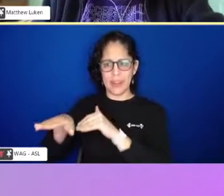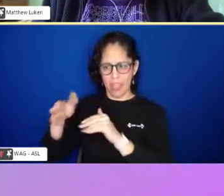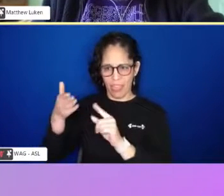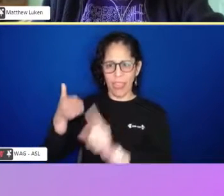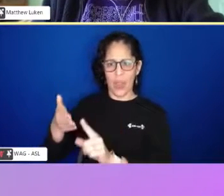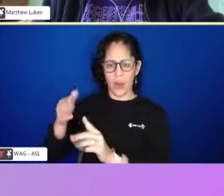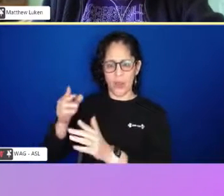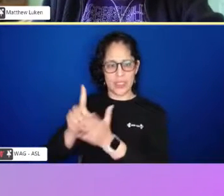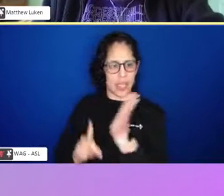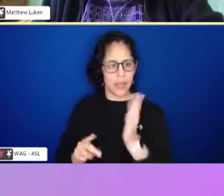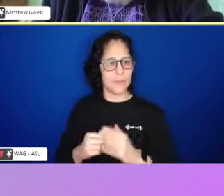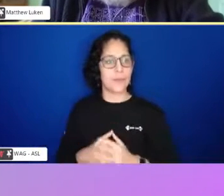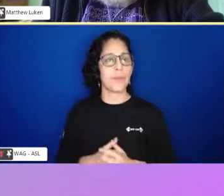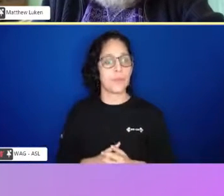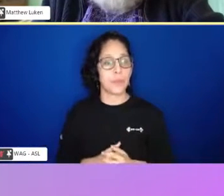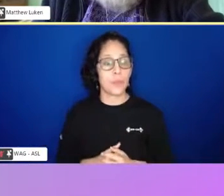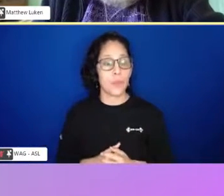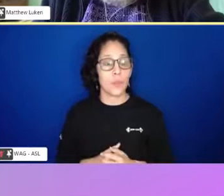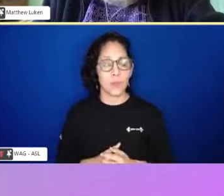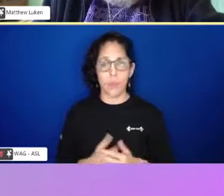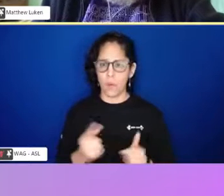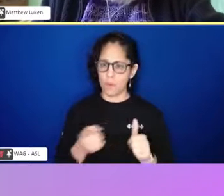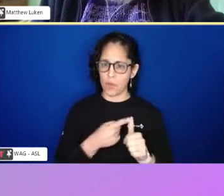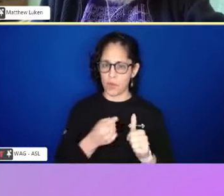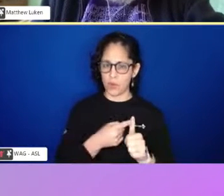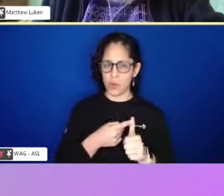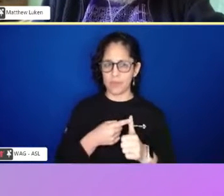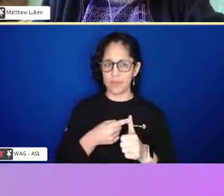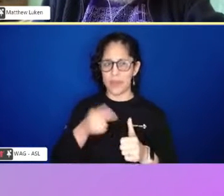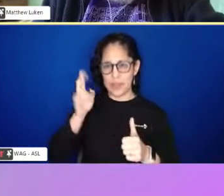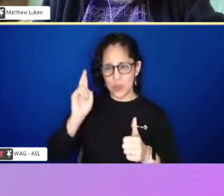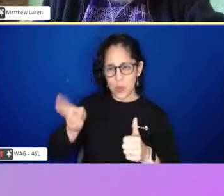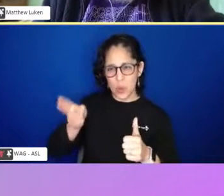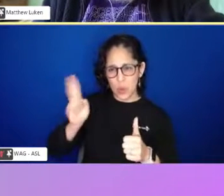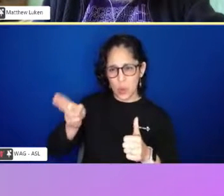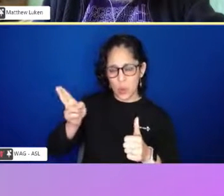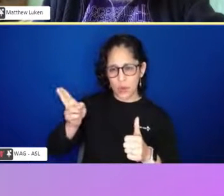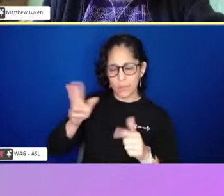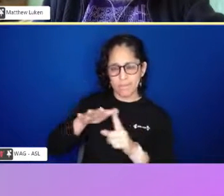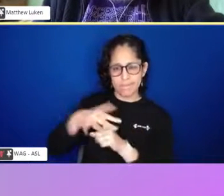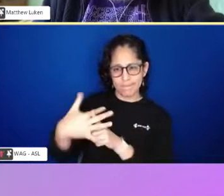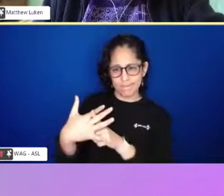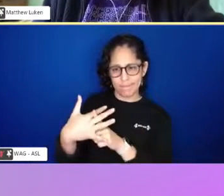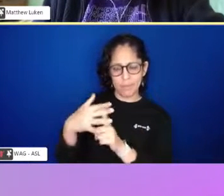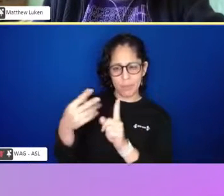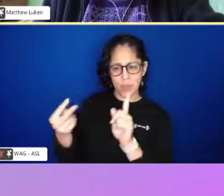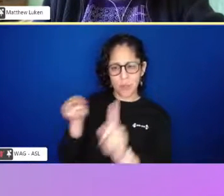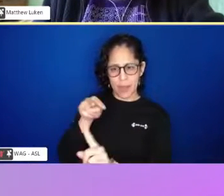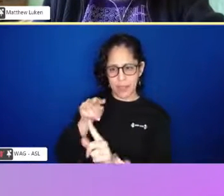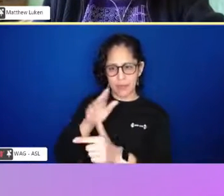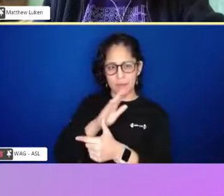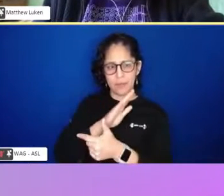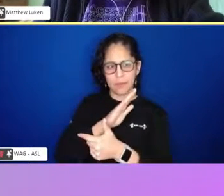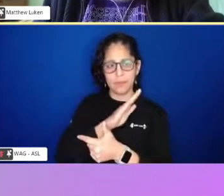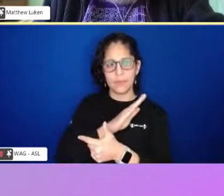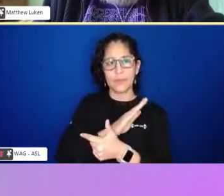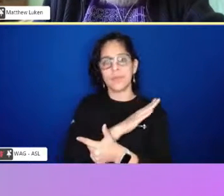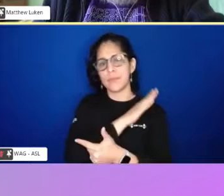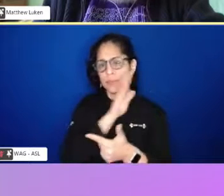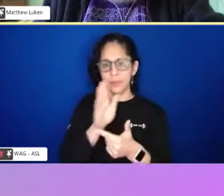accessibility in from the design phase. So we are going to think about this concept from a historical perspective, then